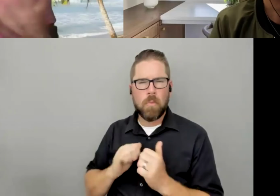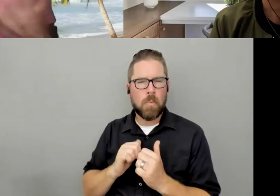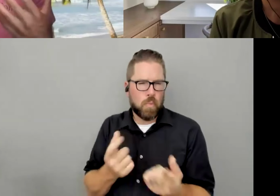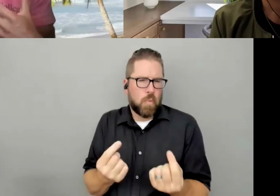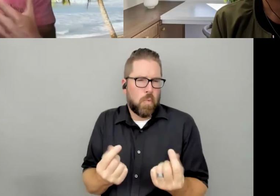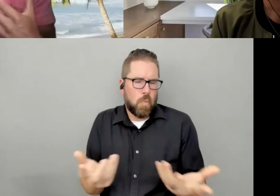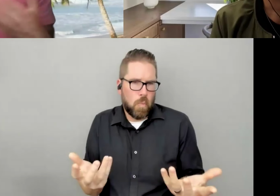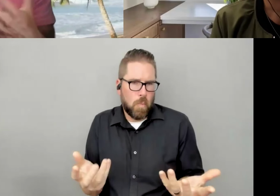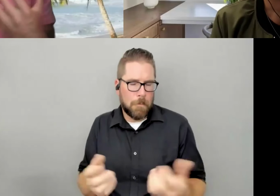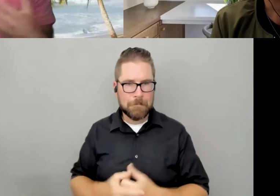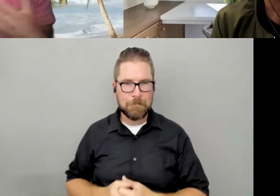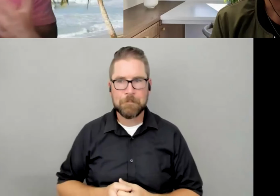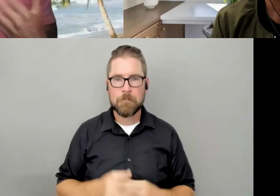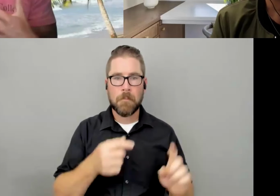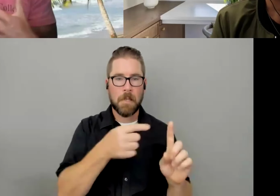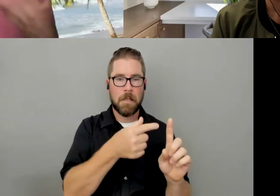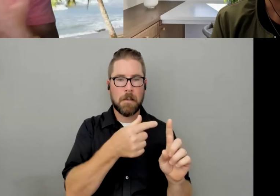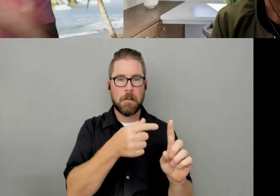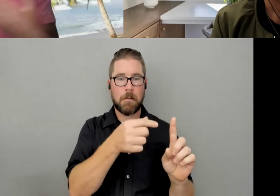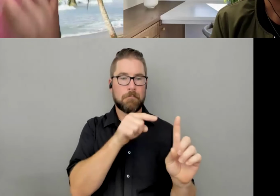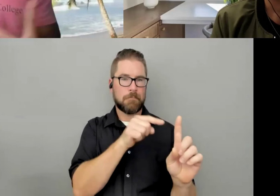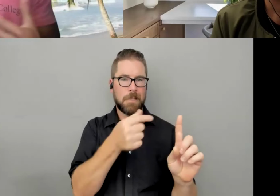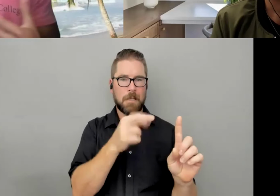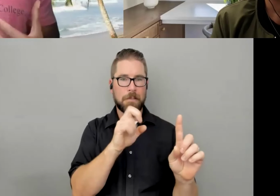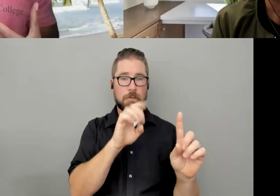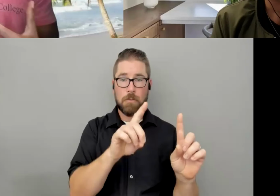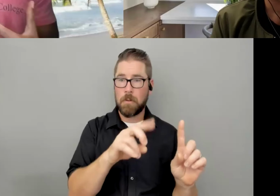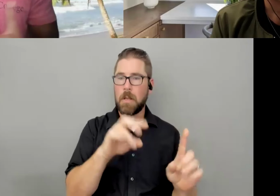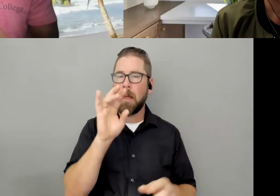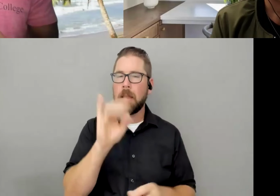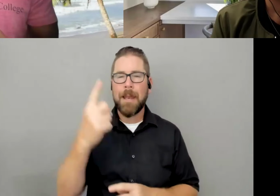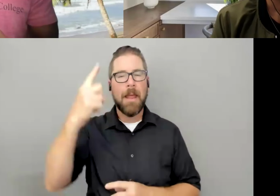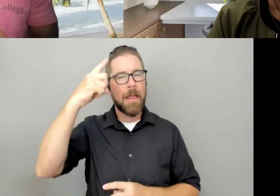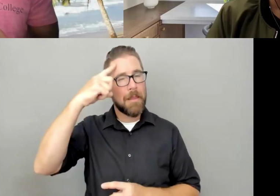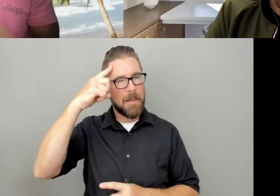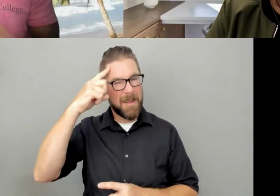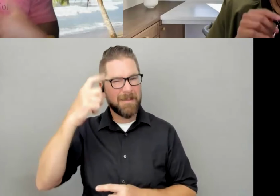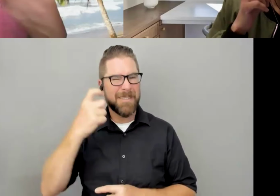small community or liberal college model comes in. Right.